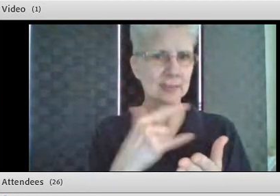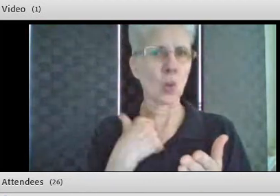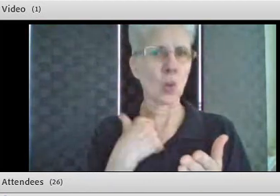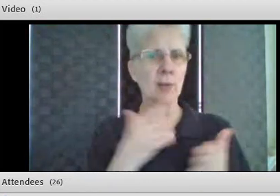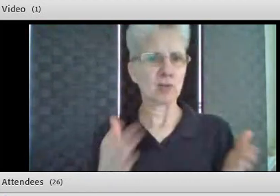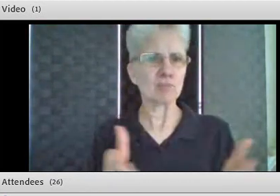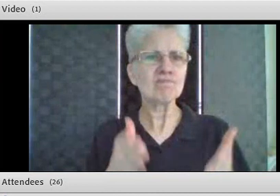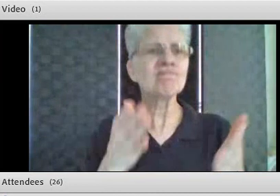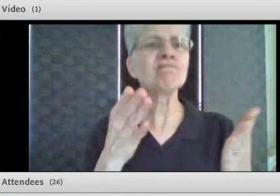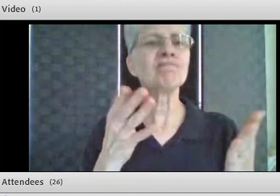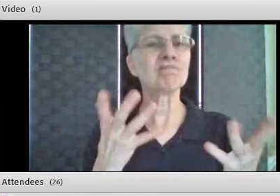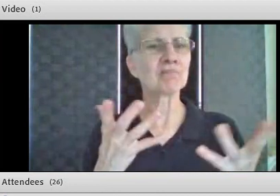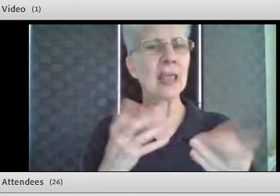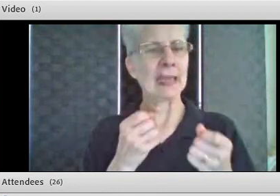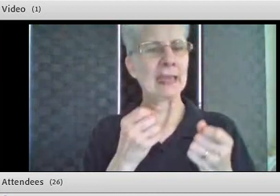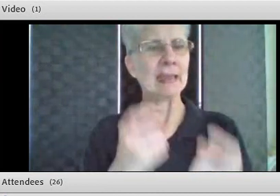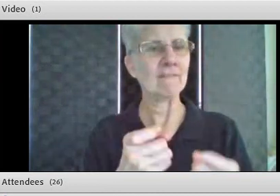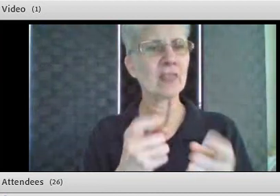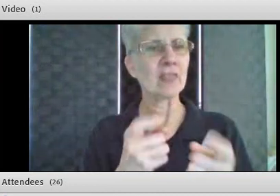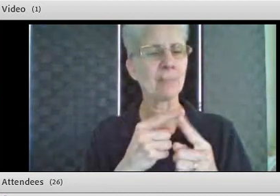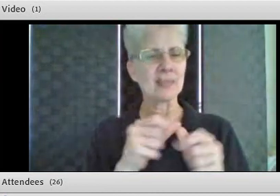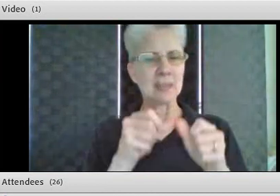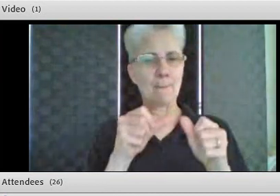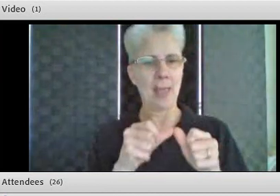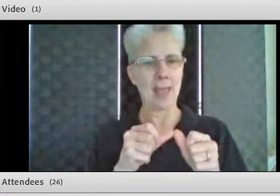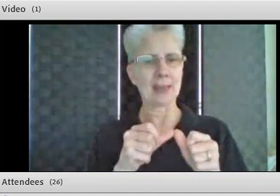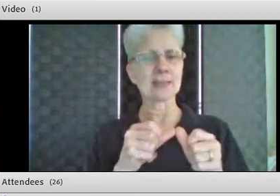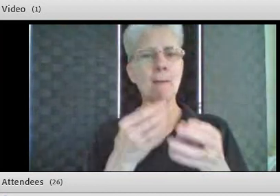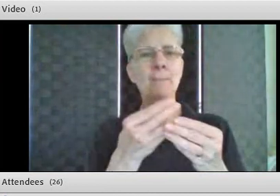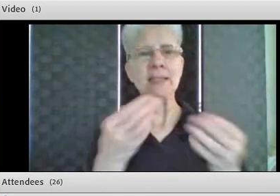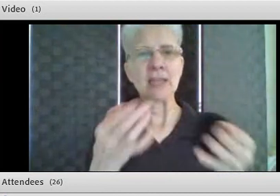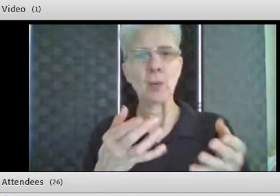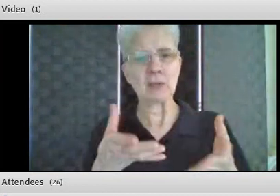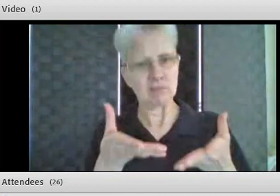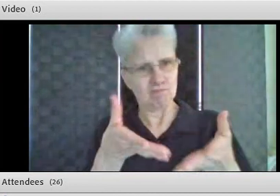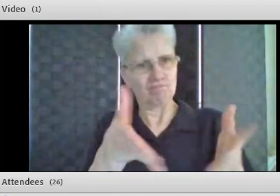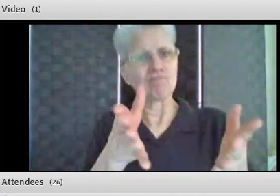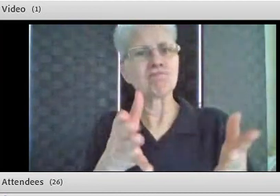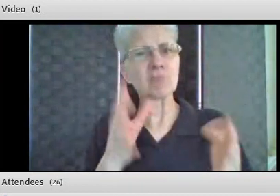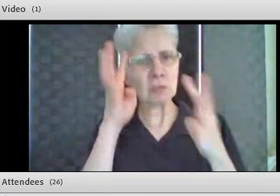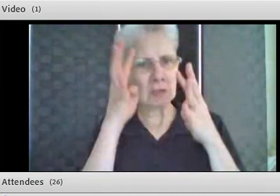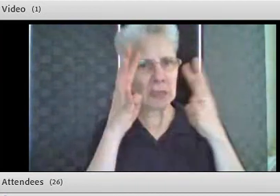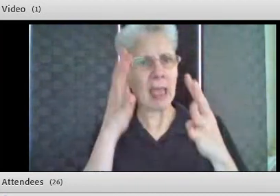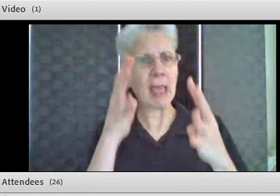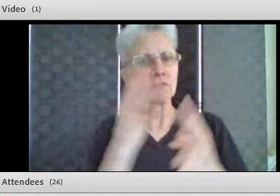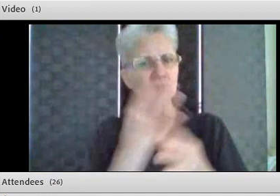but facilitators. We're here to provide the opportunities for the kids. We're here to, you know,